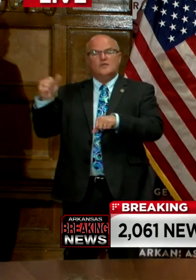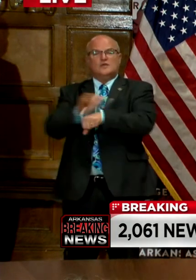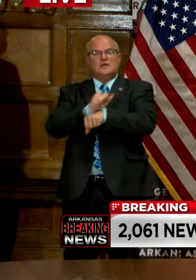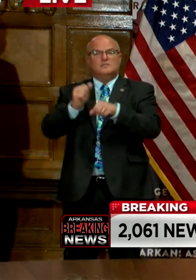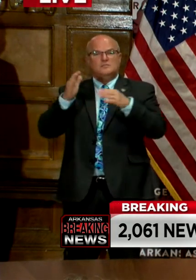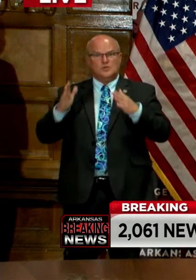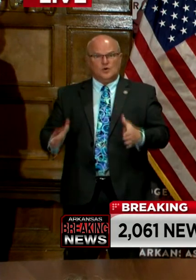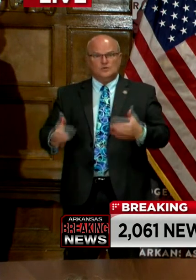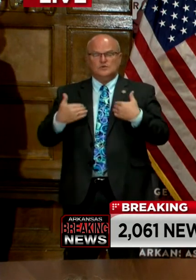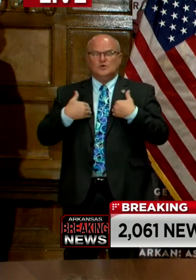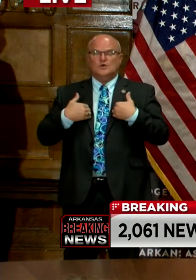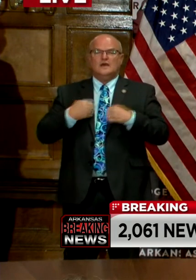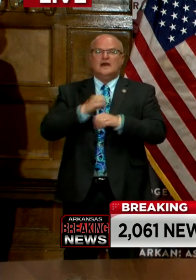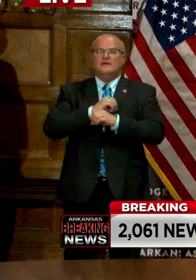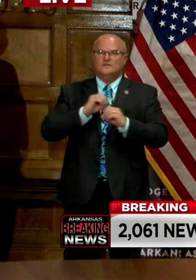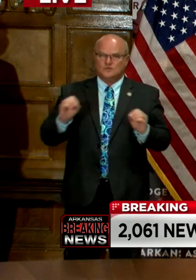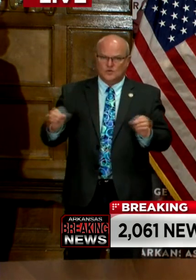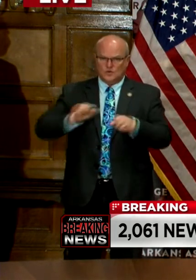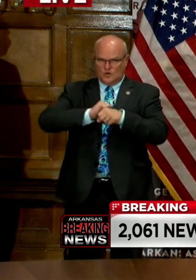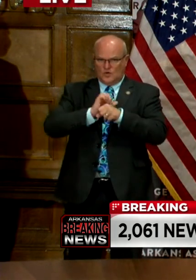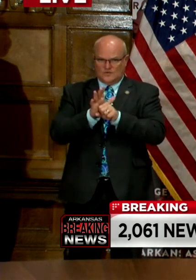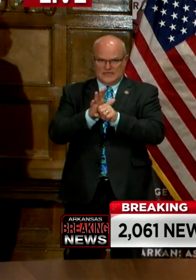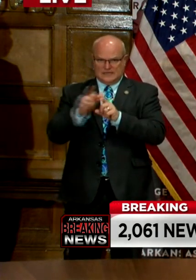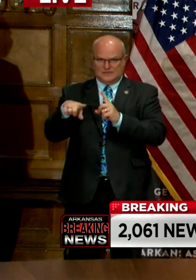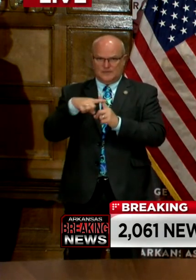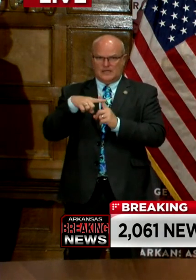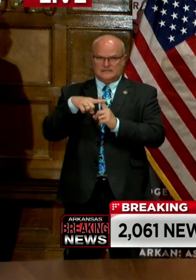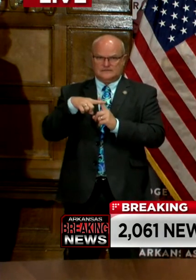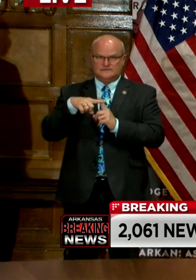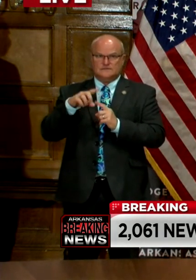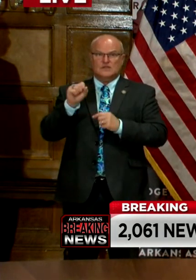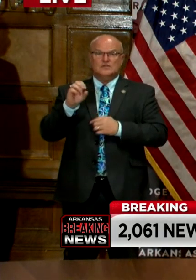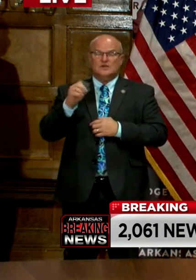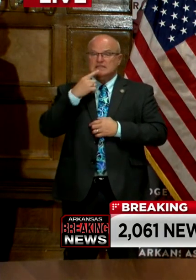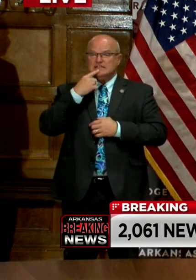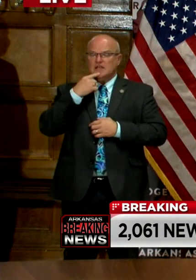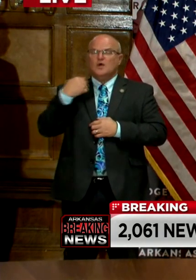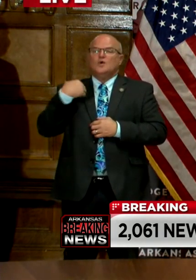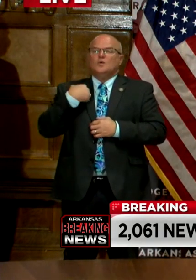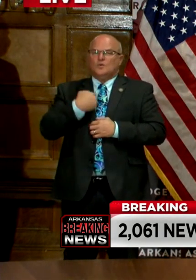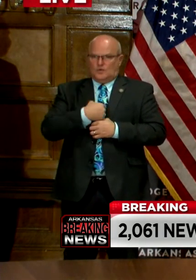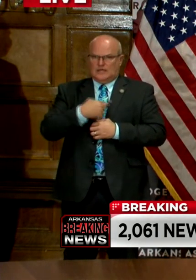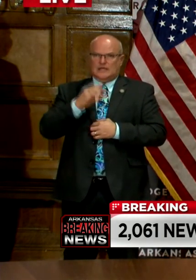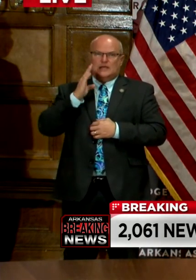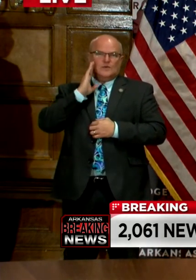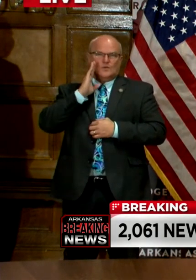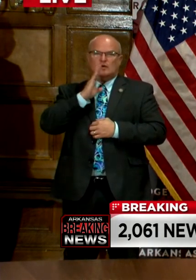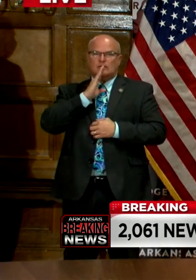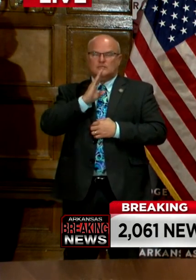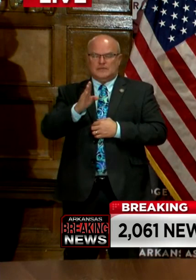PATIENTS WHO ARE COVID-19 INFECTS AND SEG RATE -- SEGREGATED FROM EMPLOYEES WHO